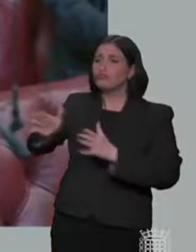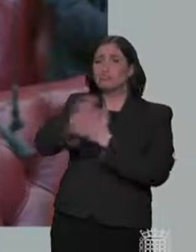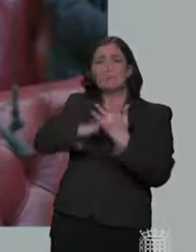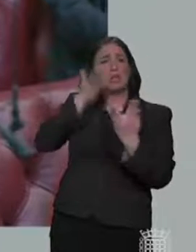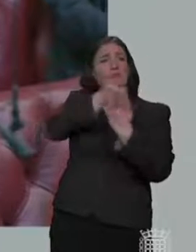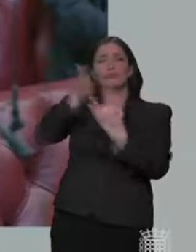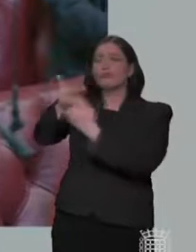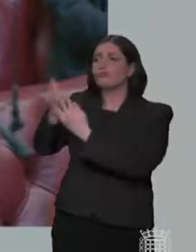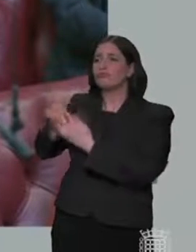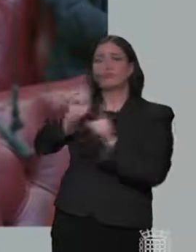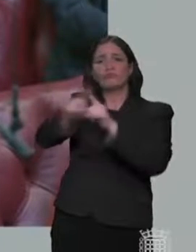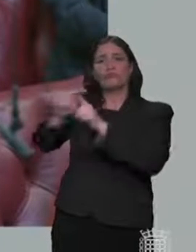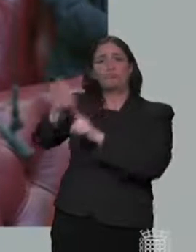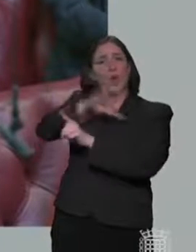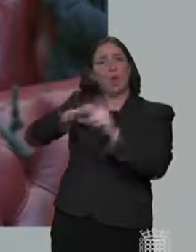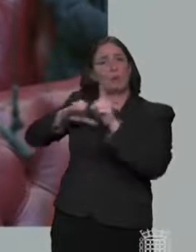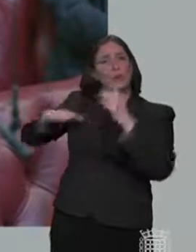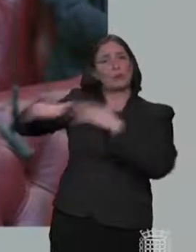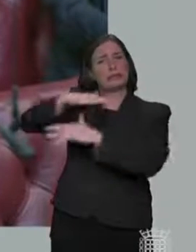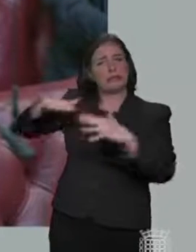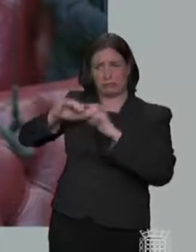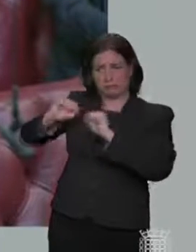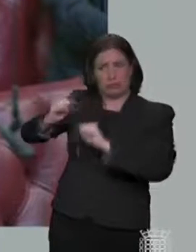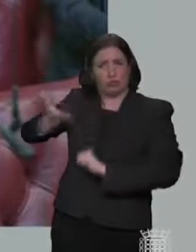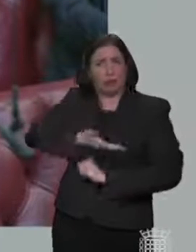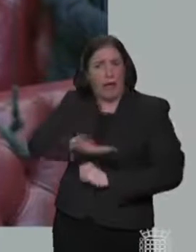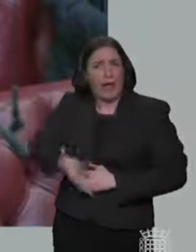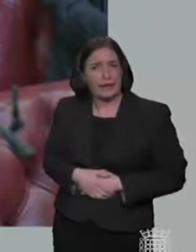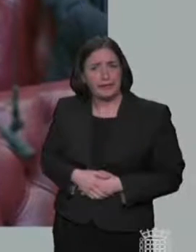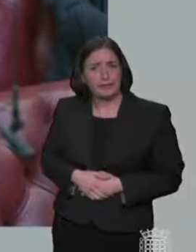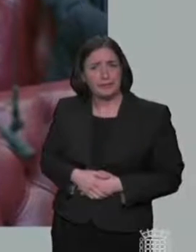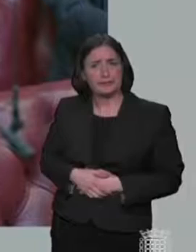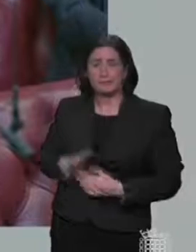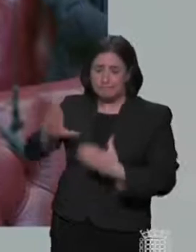they have a right for that to be recognized after years of campaigning i realized there